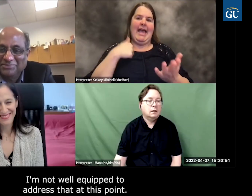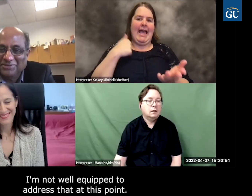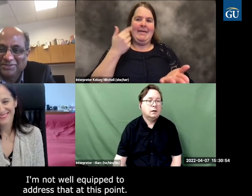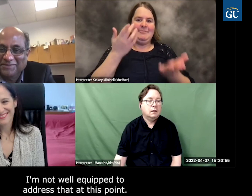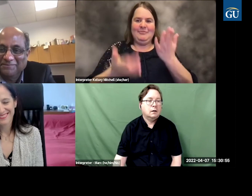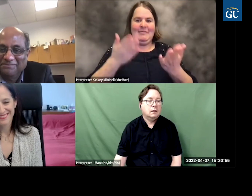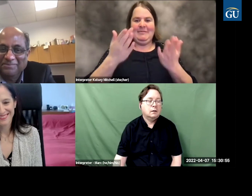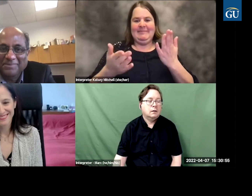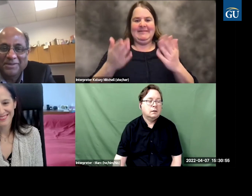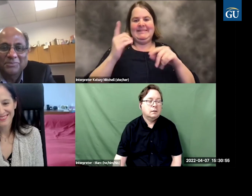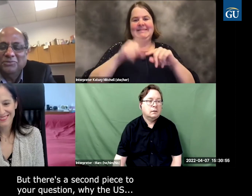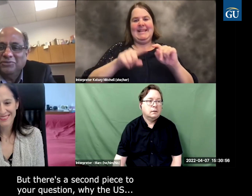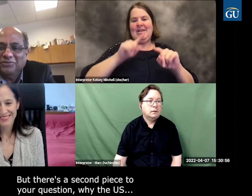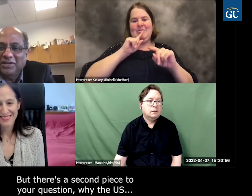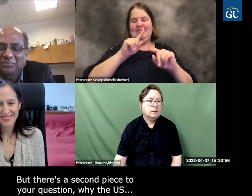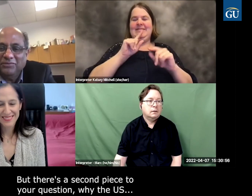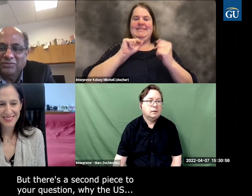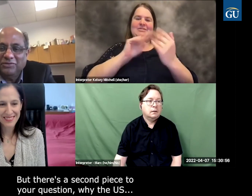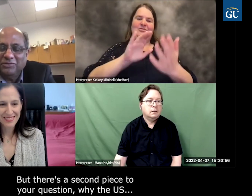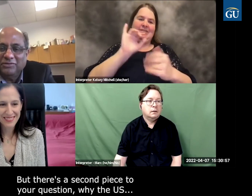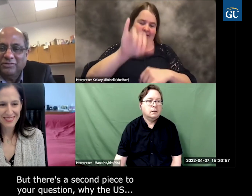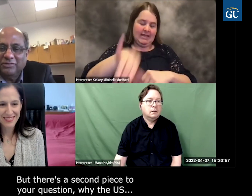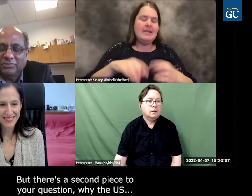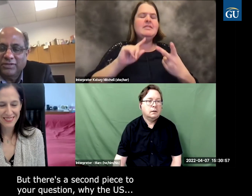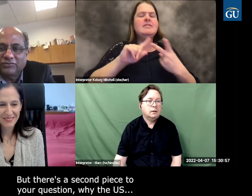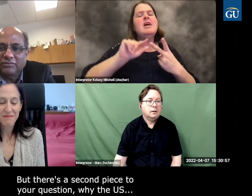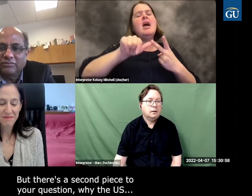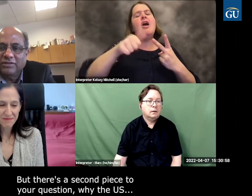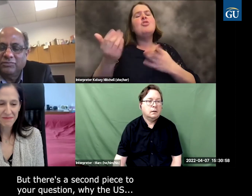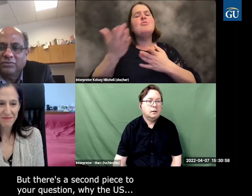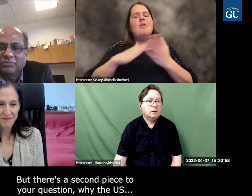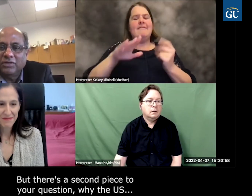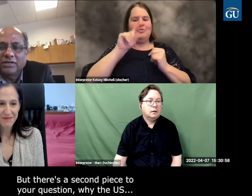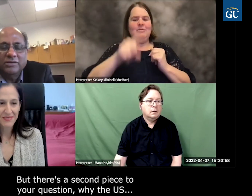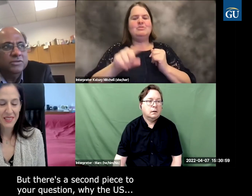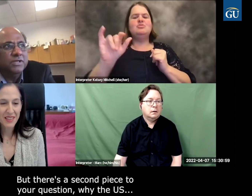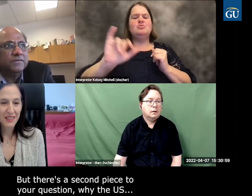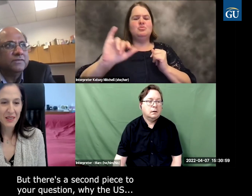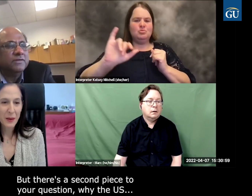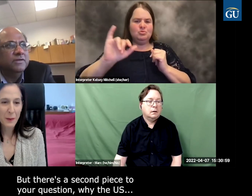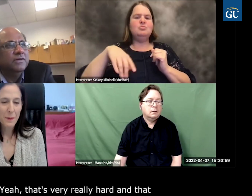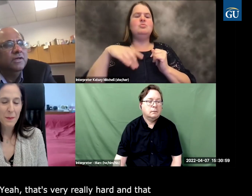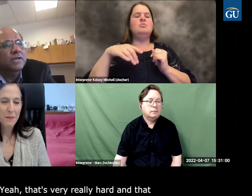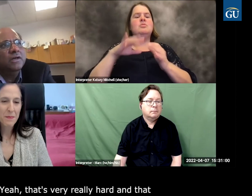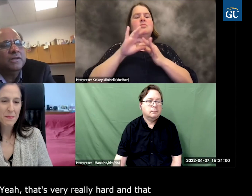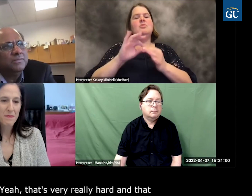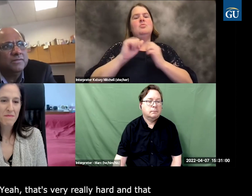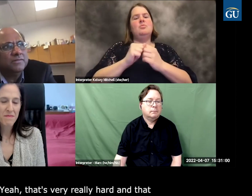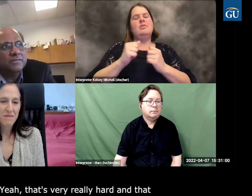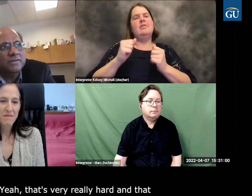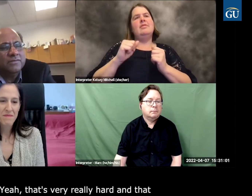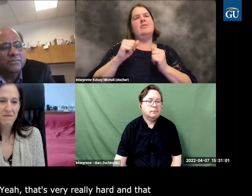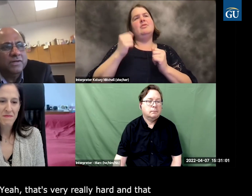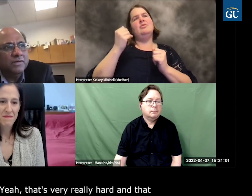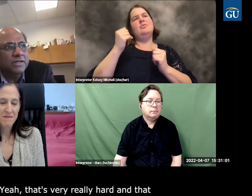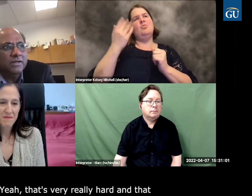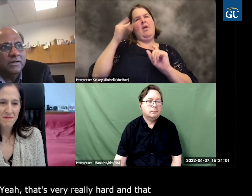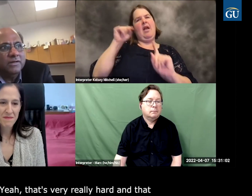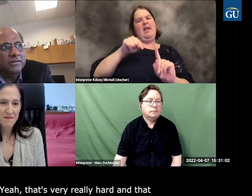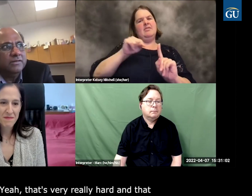point but there's a second piece to your question right why the u.s